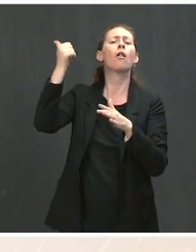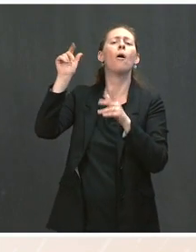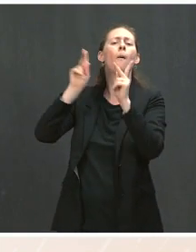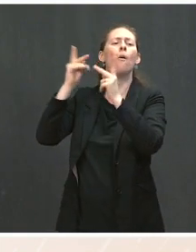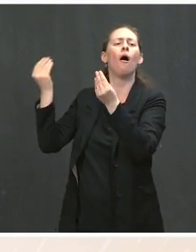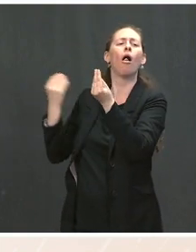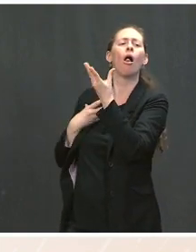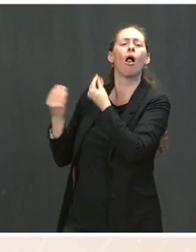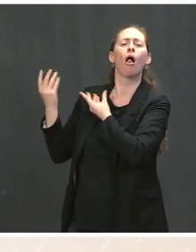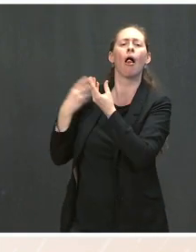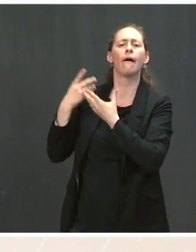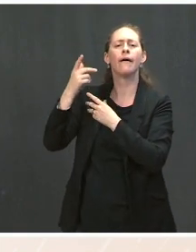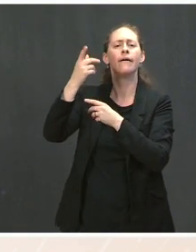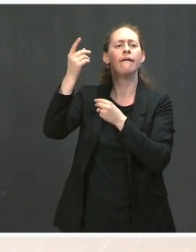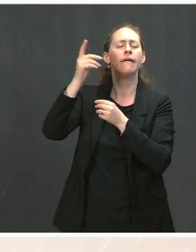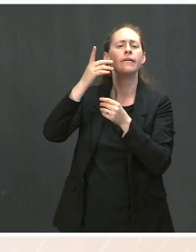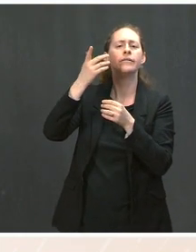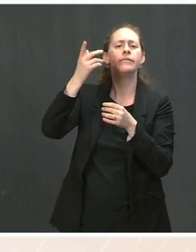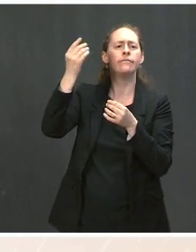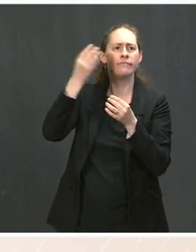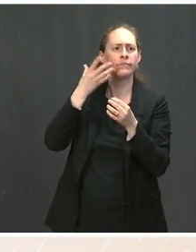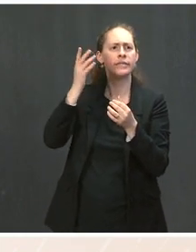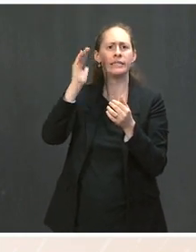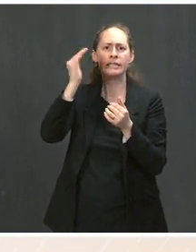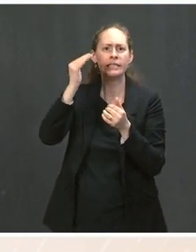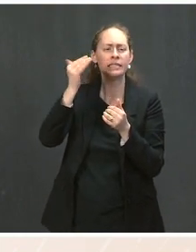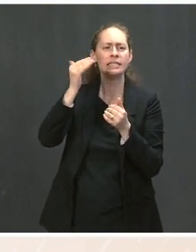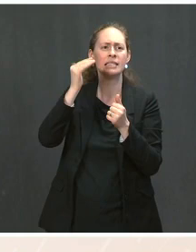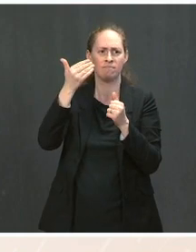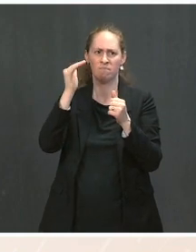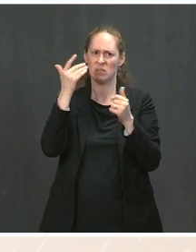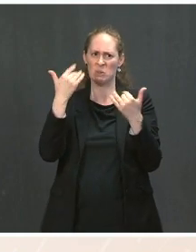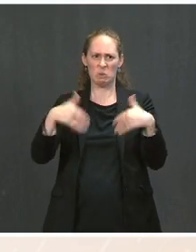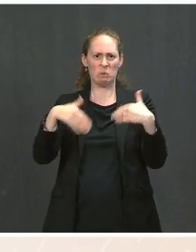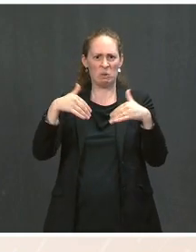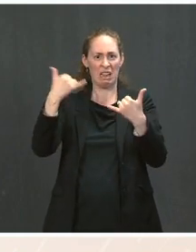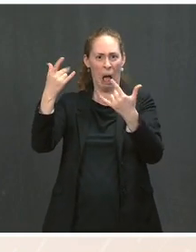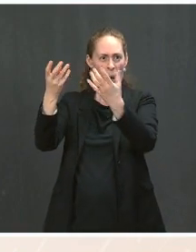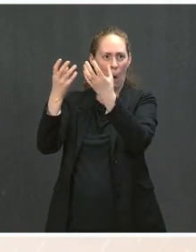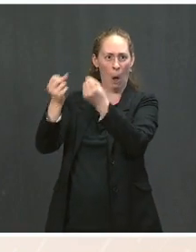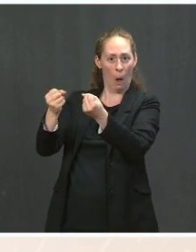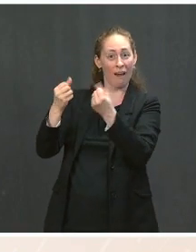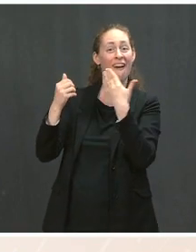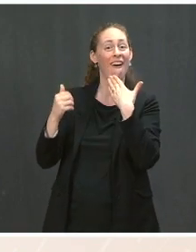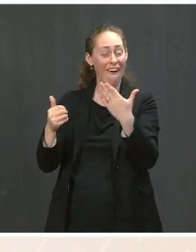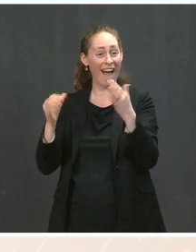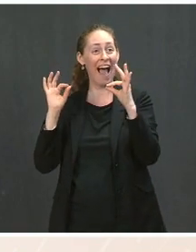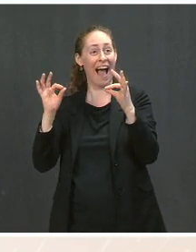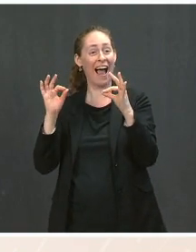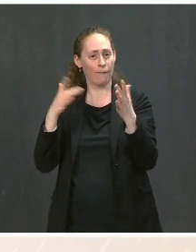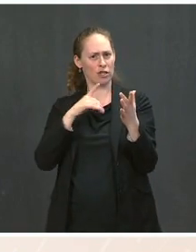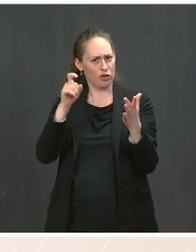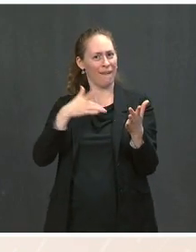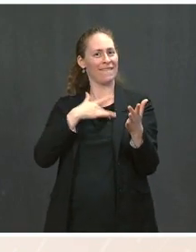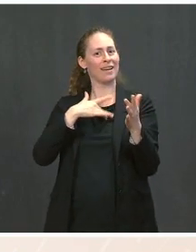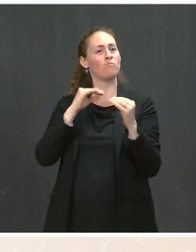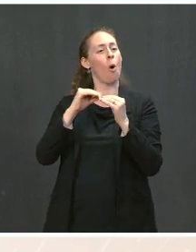about -- pointing to it, saying, "Look, you know, the pause was a good thing given this data." So — Ms. Psaki: Correct. Which is what the poll said.